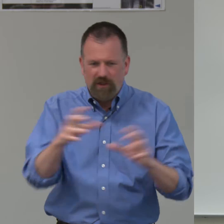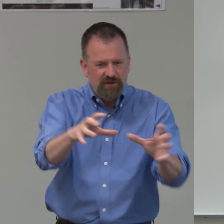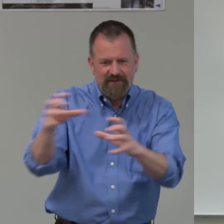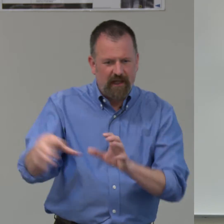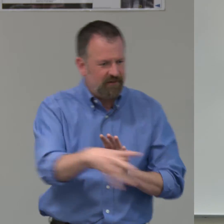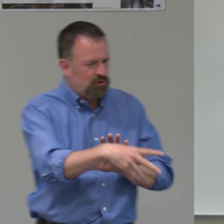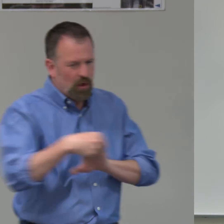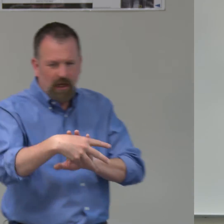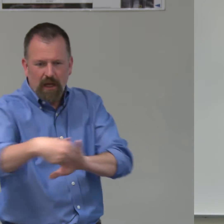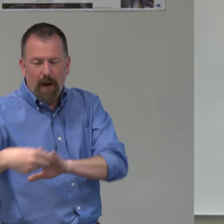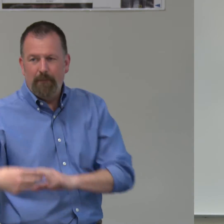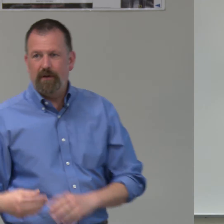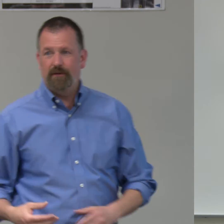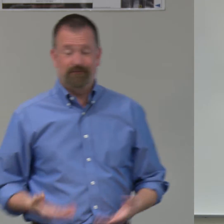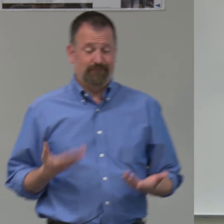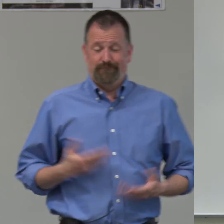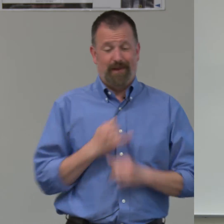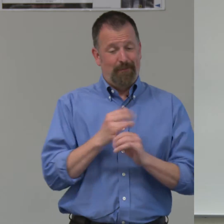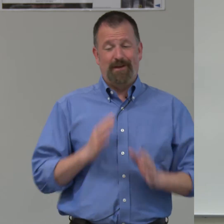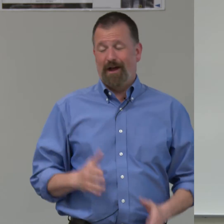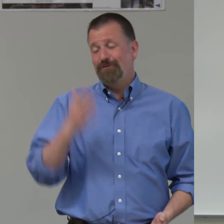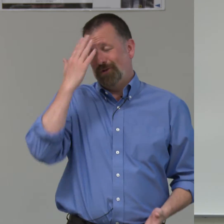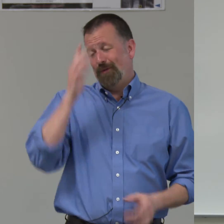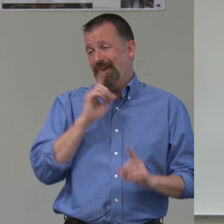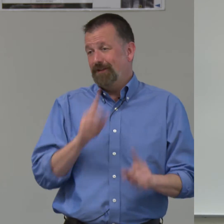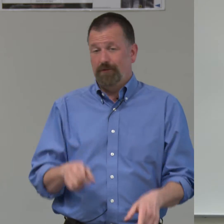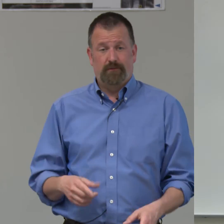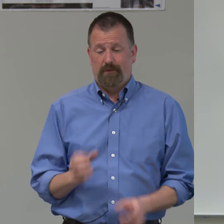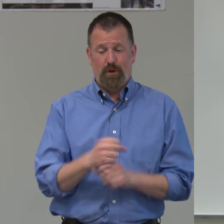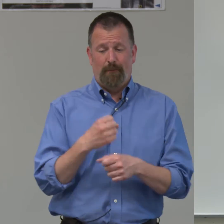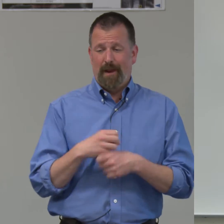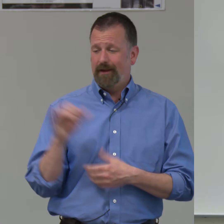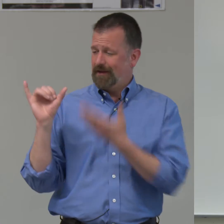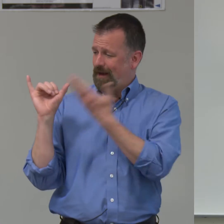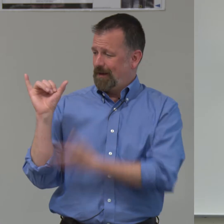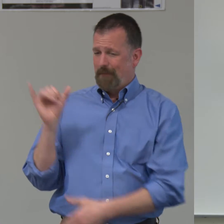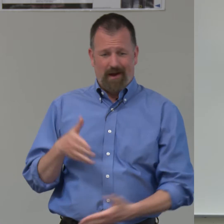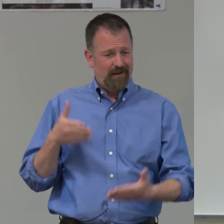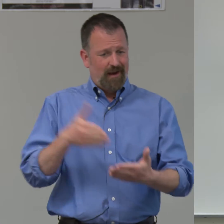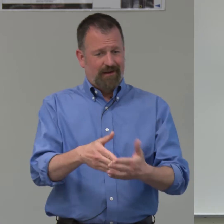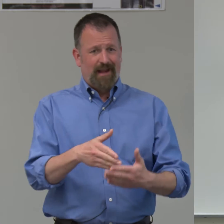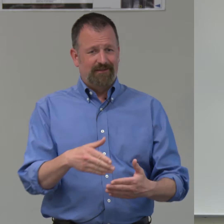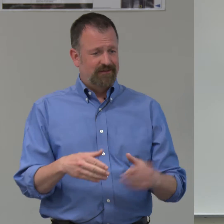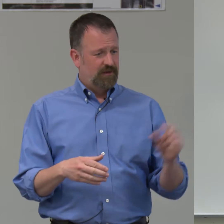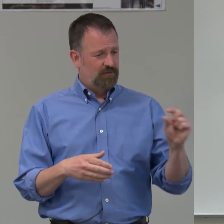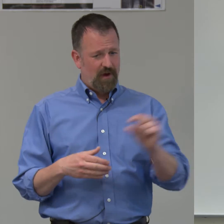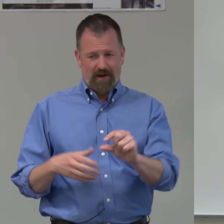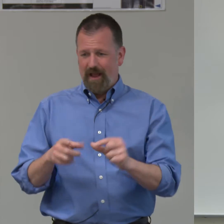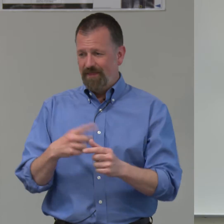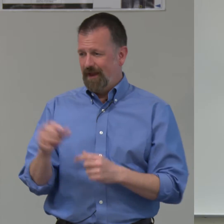Well, as an immunologist, there's an easy answer to that. You make an antibody against it, and you tag that antibody